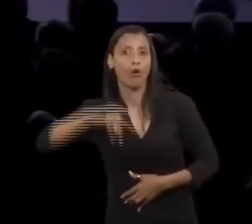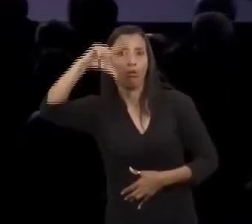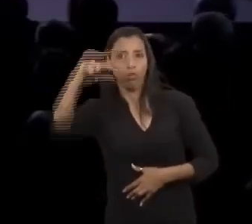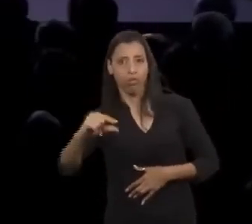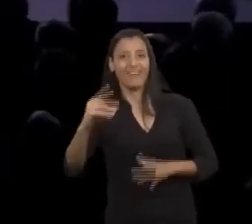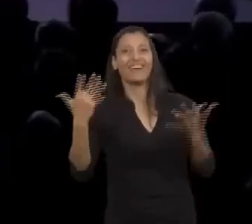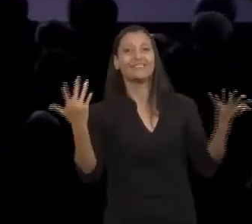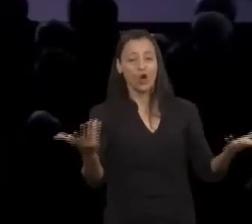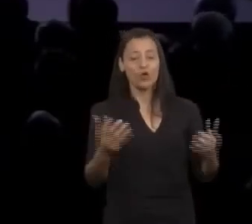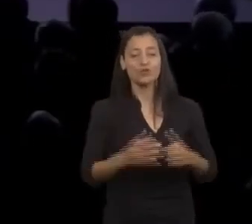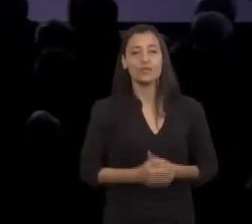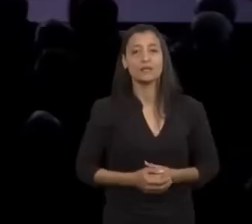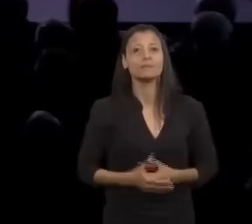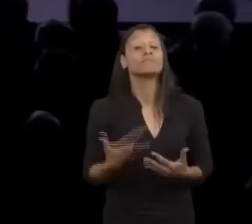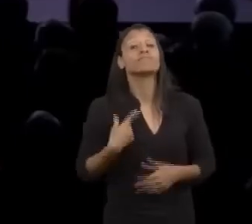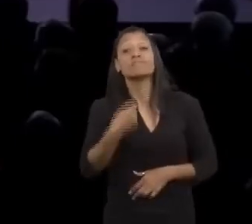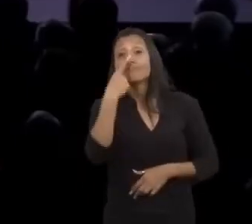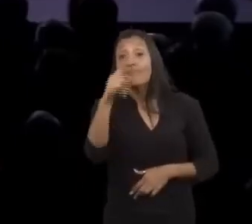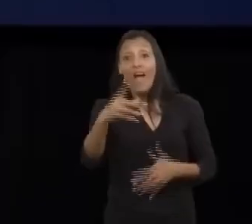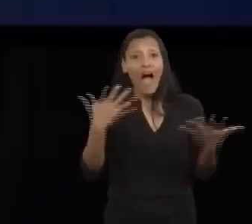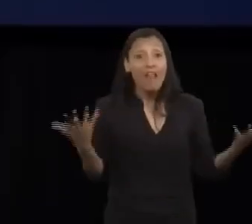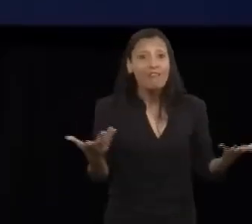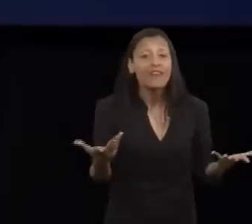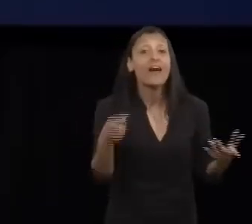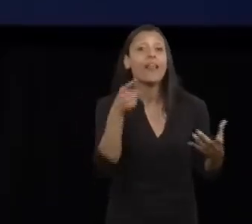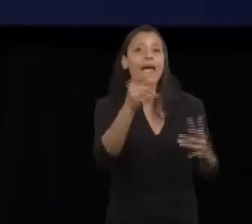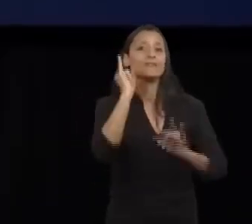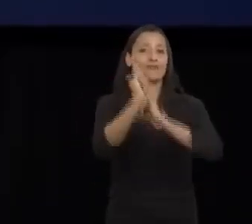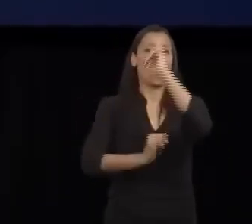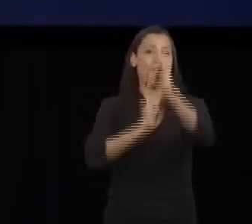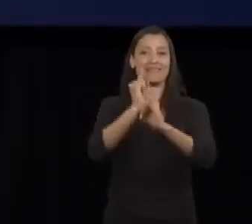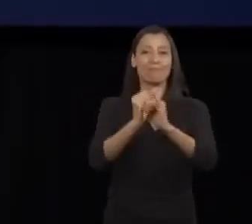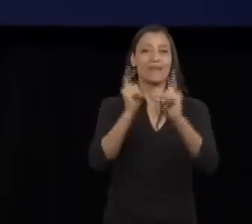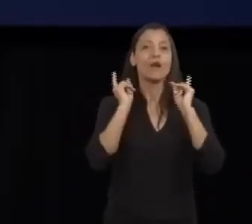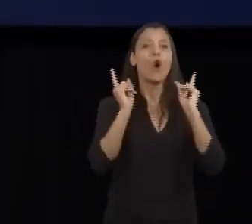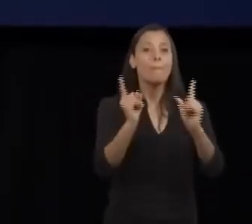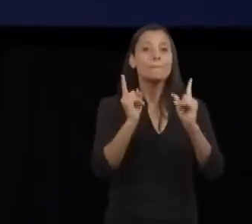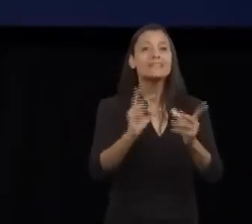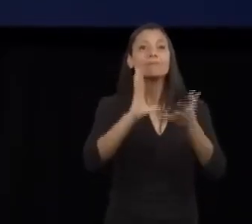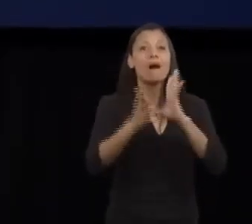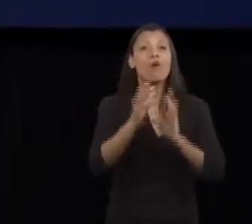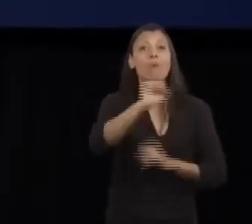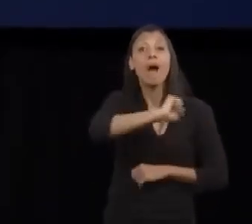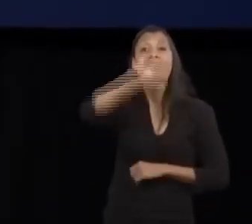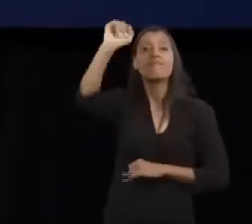So, in short, that is what explains the monetary nature of inflation.